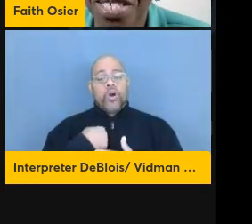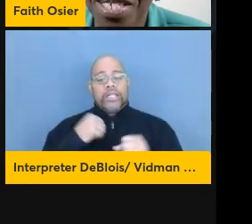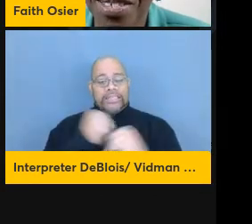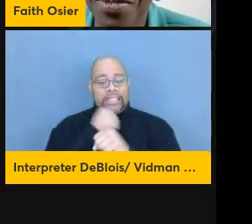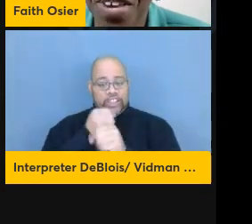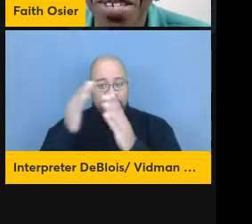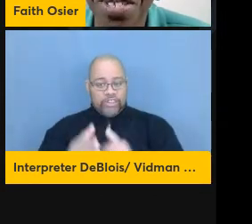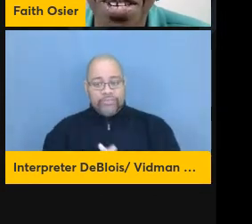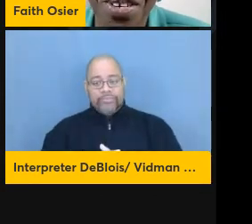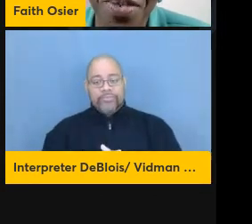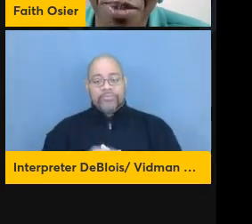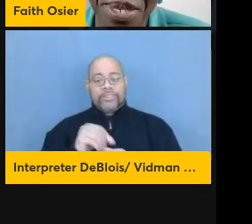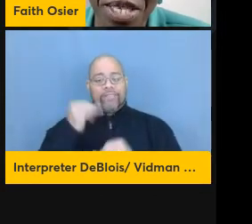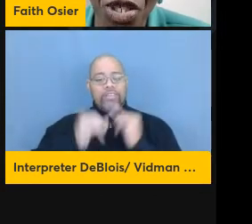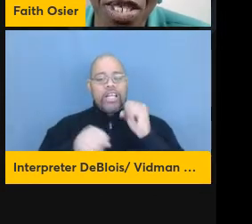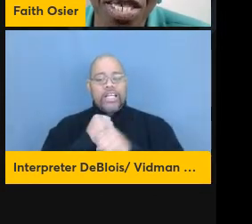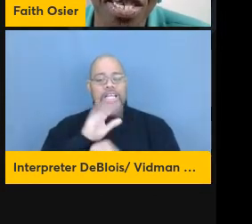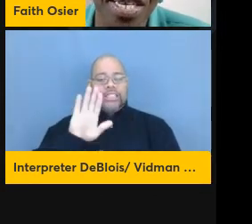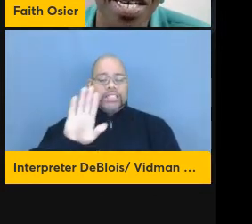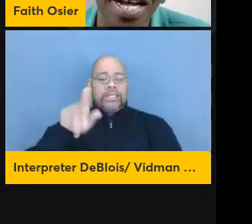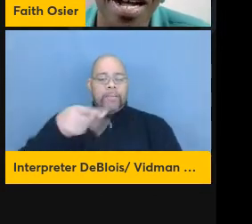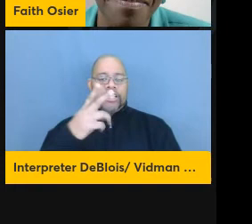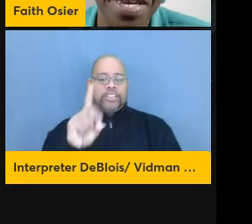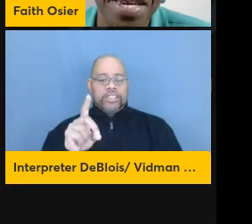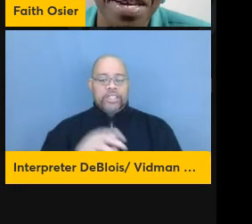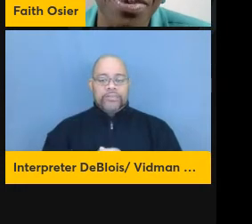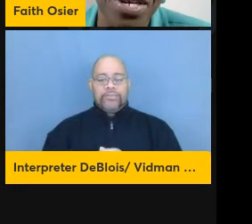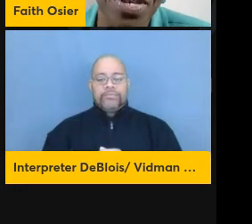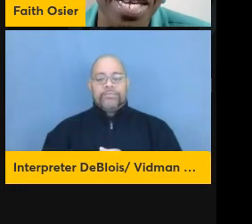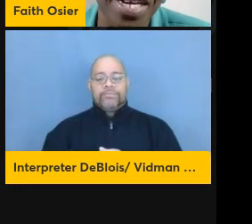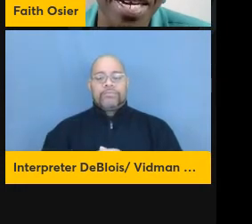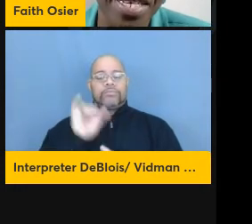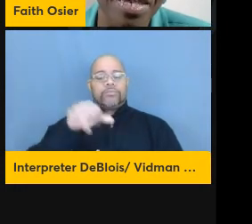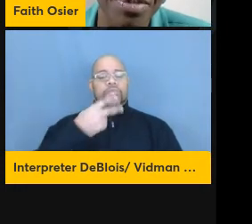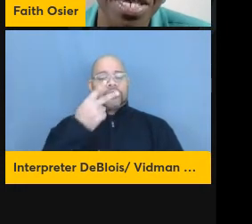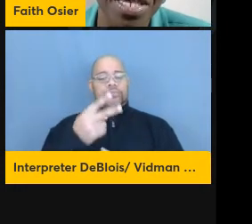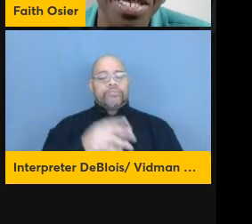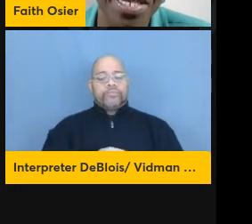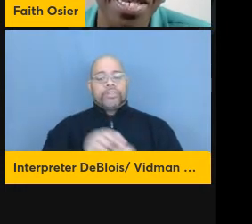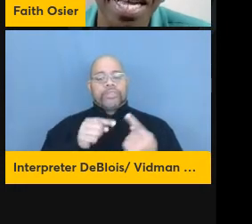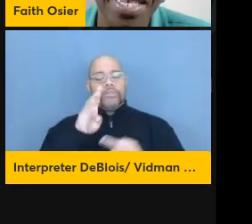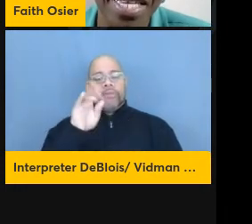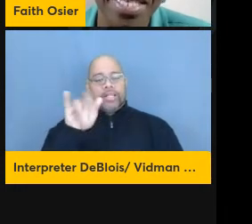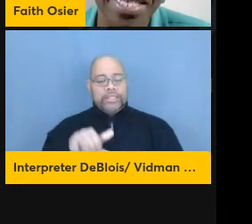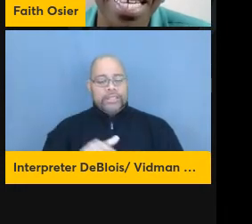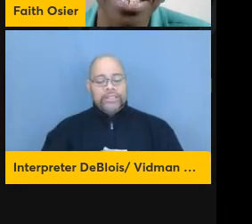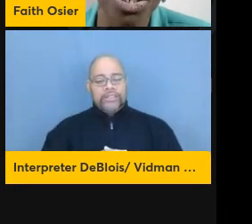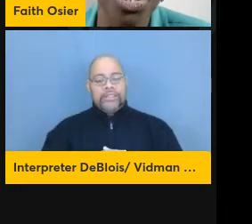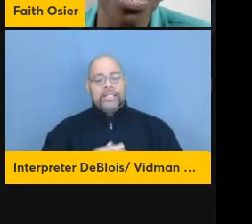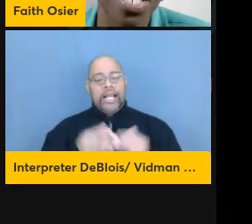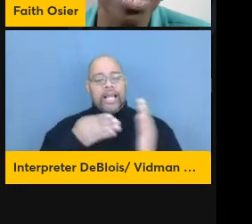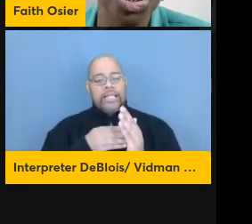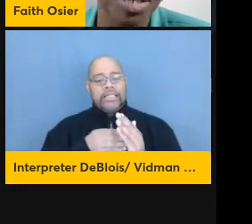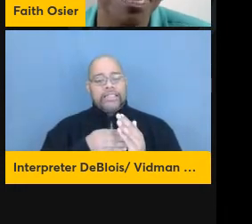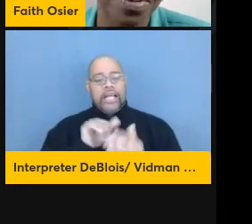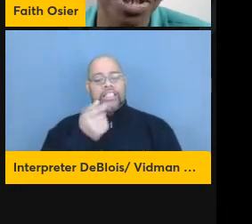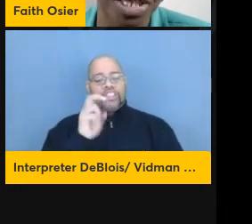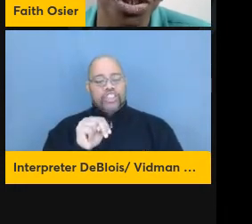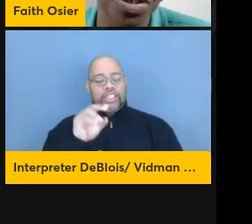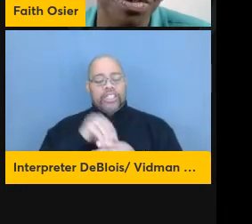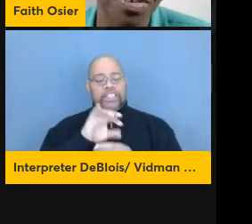is in the final year of his PhD. Here we're looking at antibodies against the antigens on our chip, which I showed you